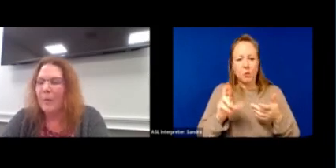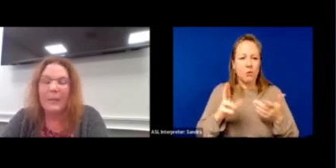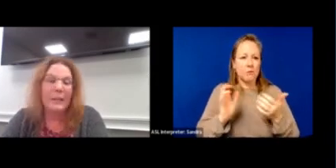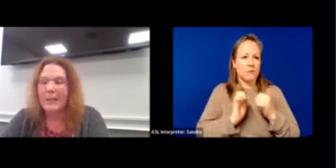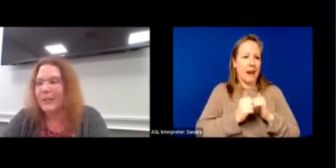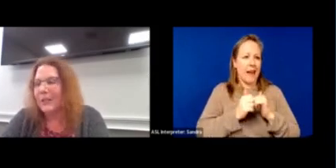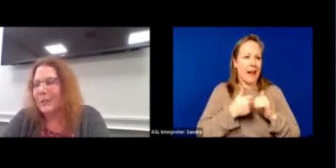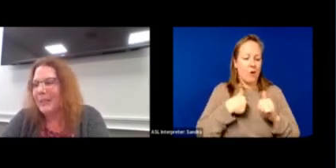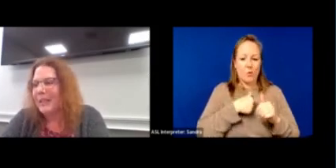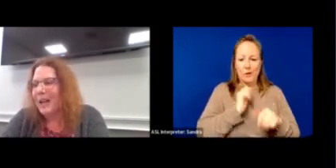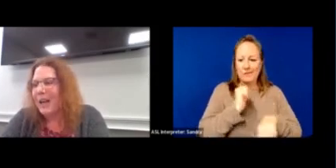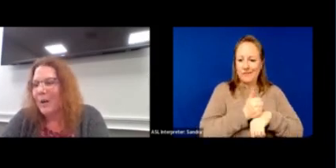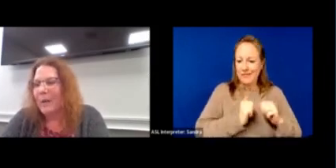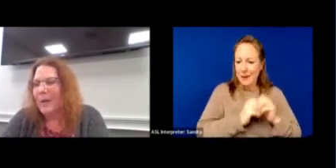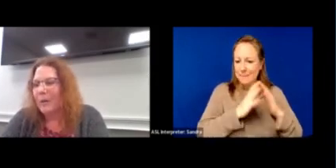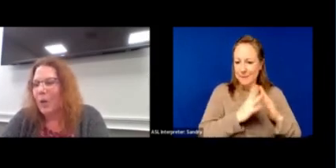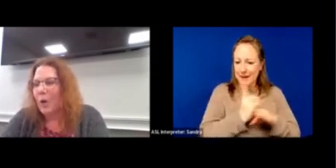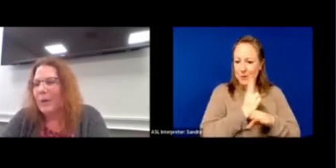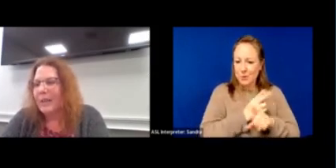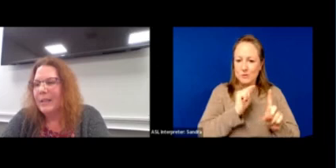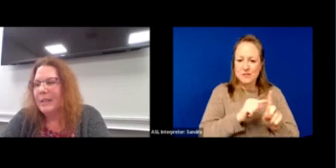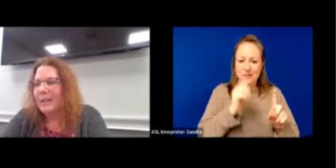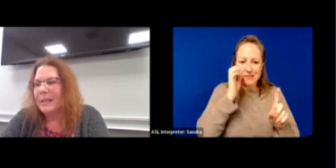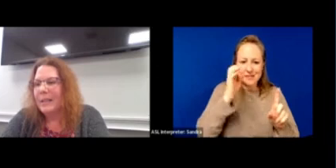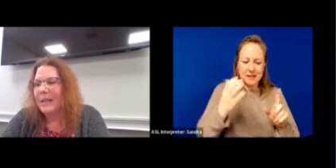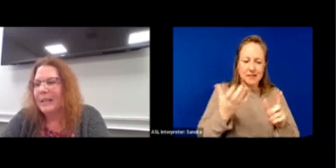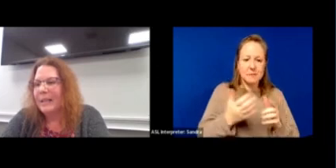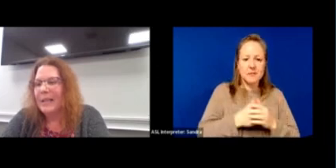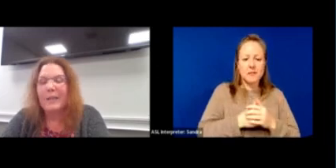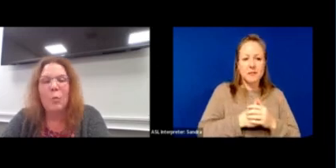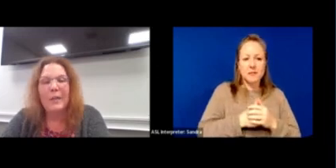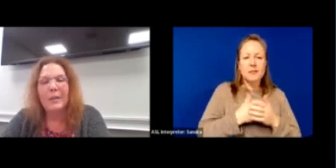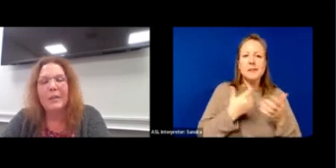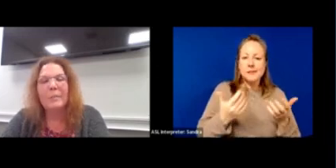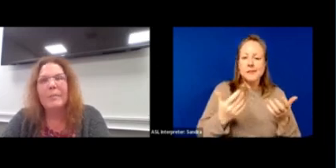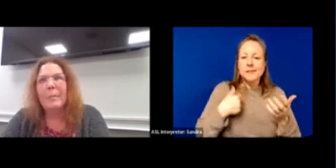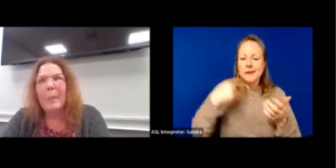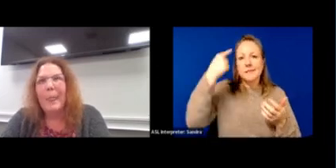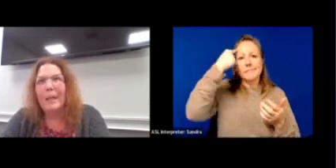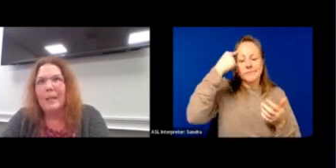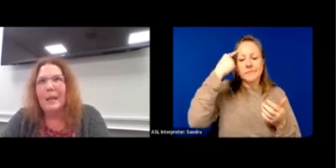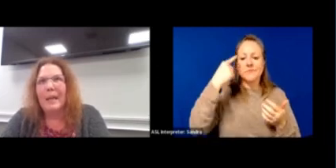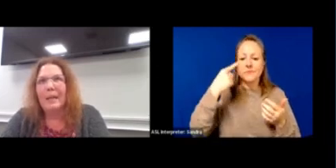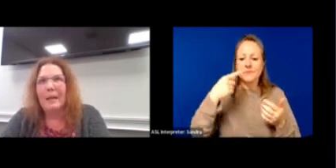implemented this, excuse me, that will go along with this. And that is that whether they